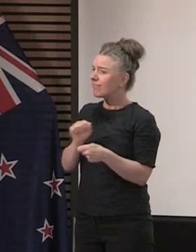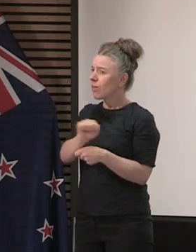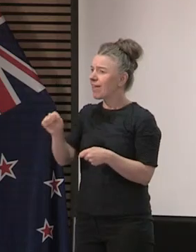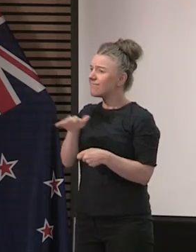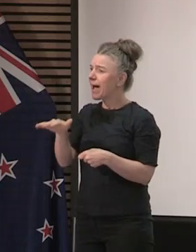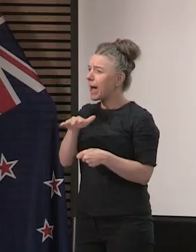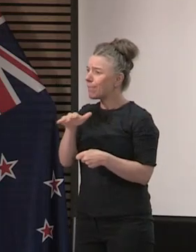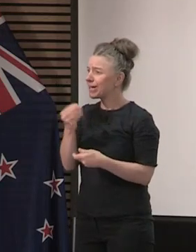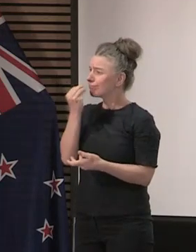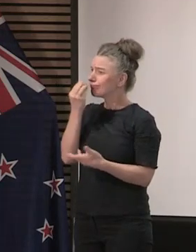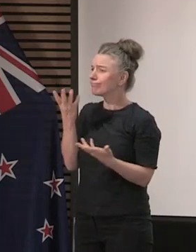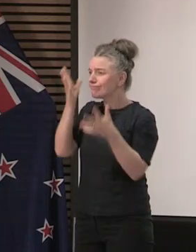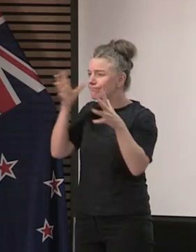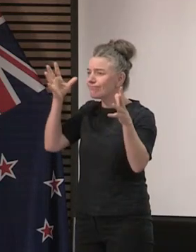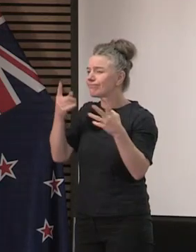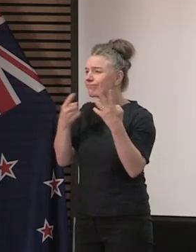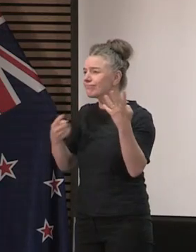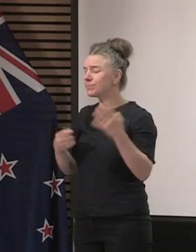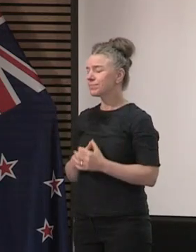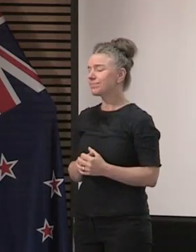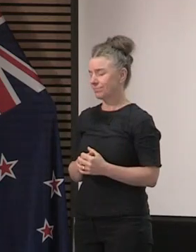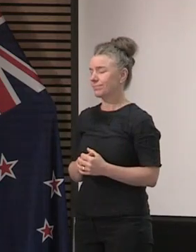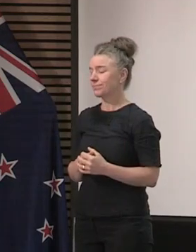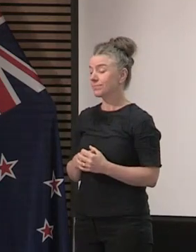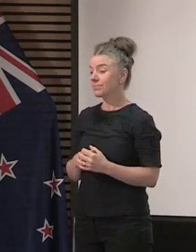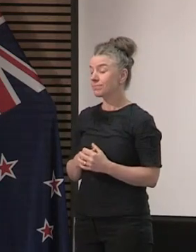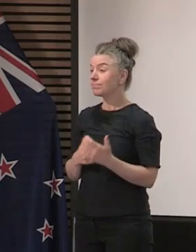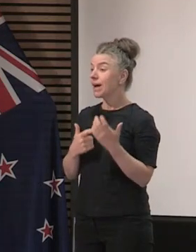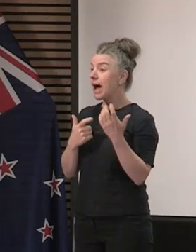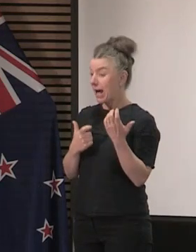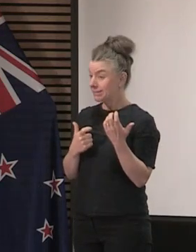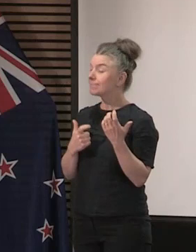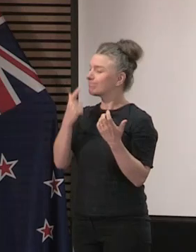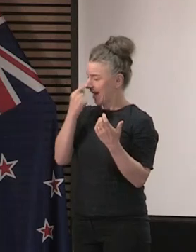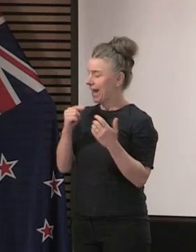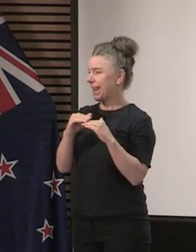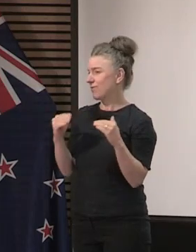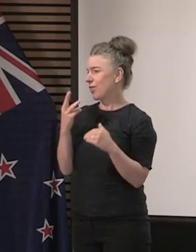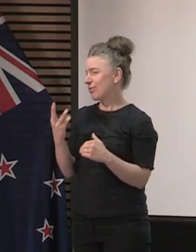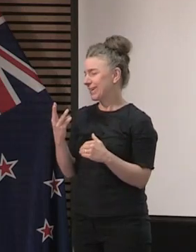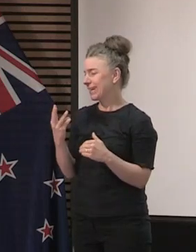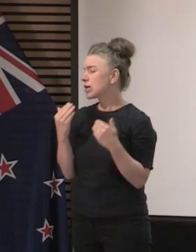is also a part of providing for many people's families and whanau. You would have seen